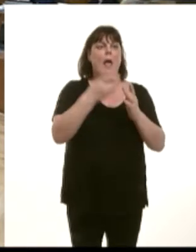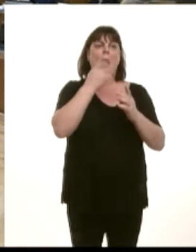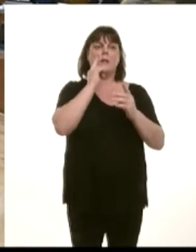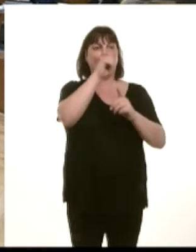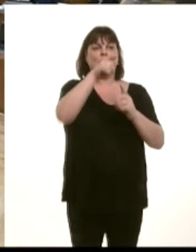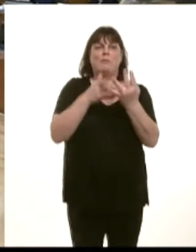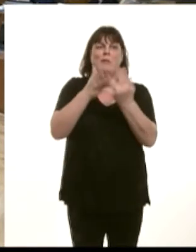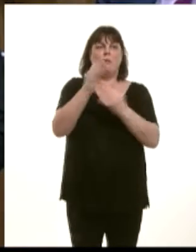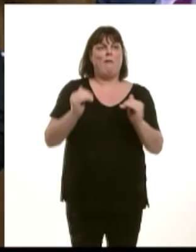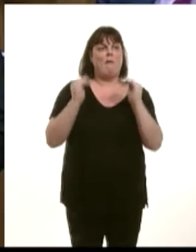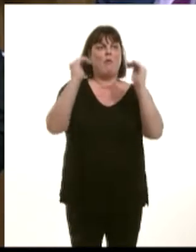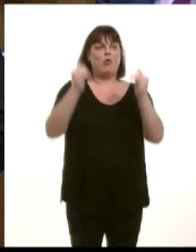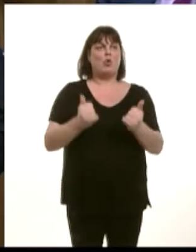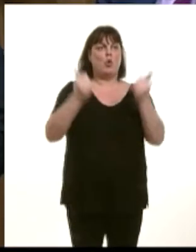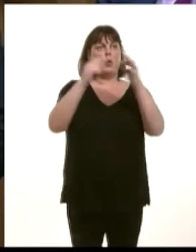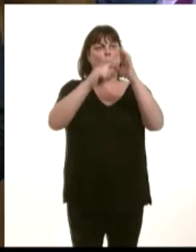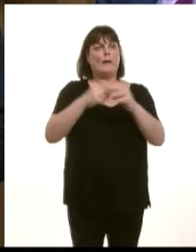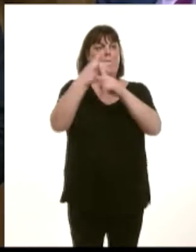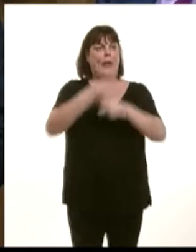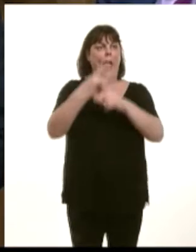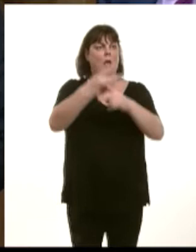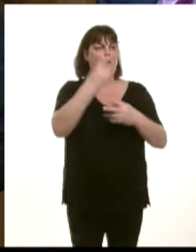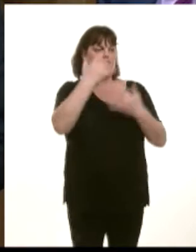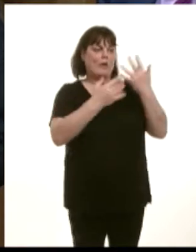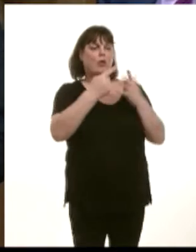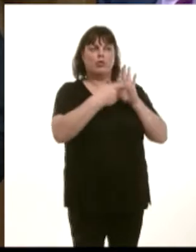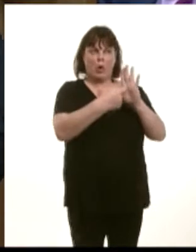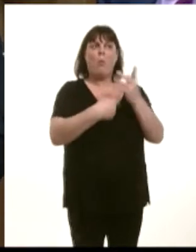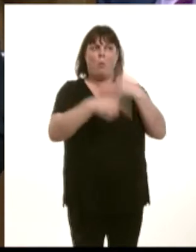The latest annual report shows that we are making considerable progress. Janet Finch-Saunders: Thank you.